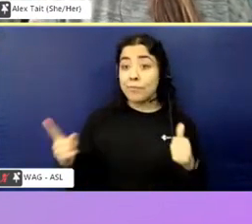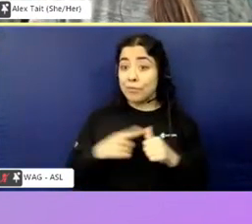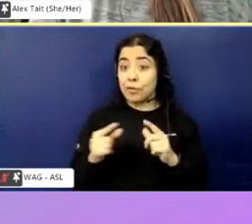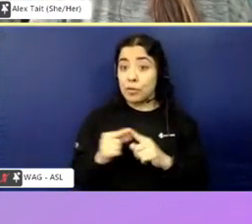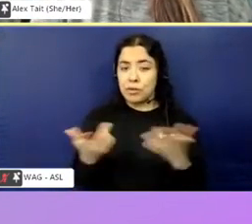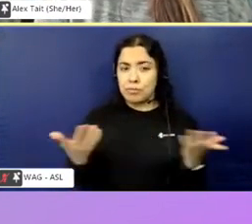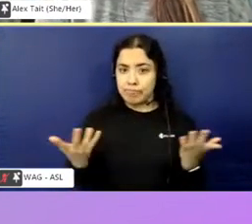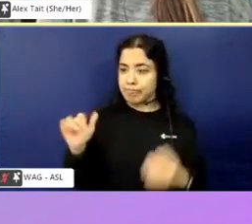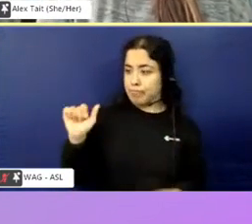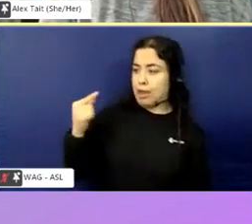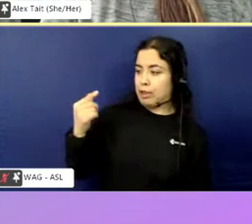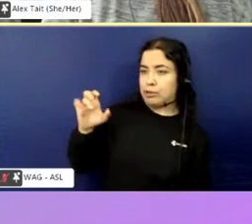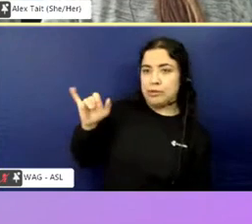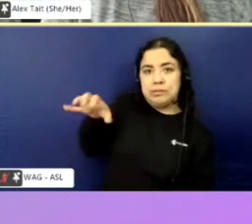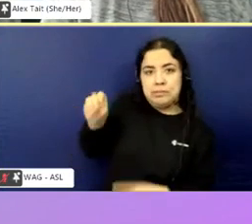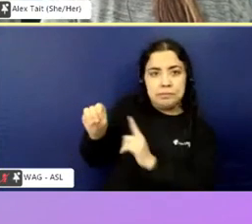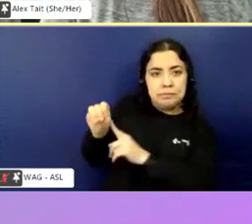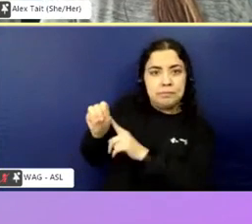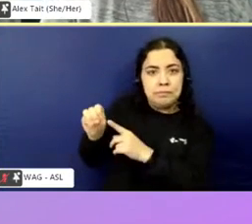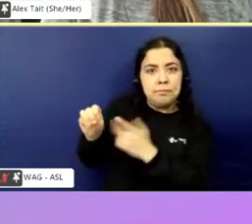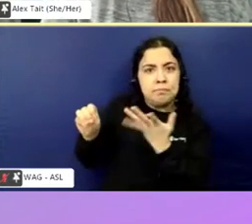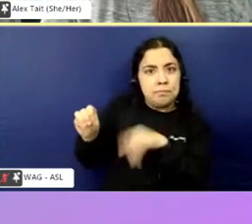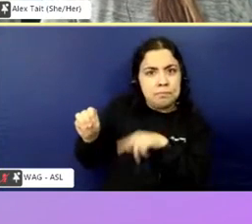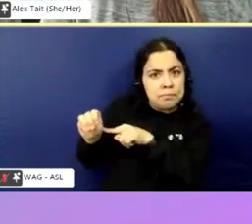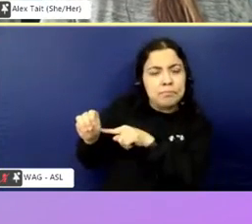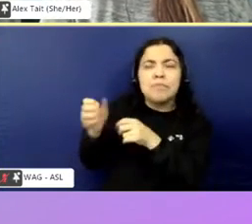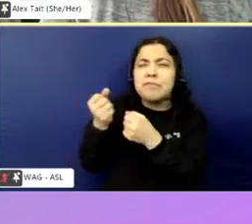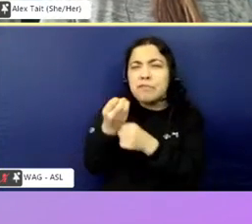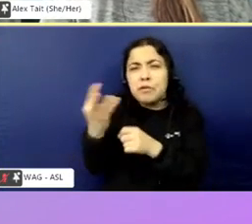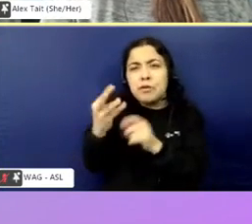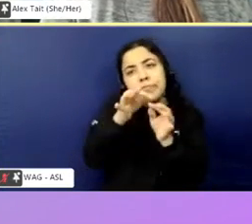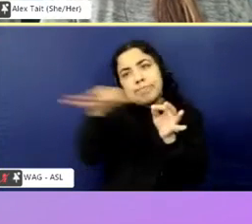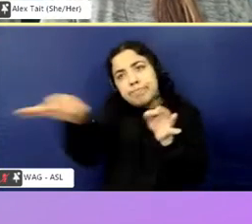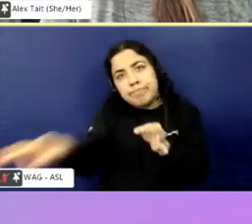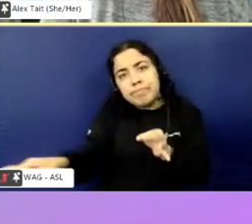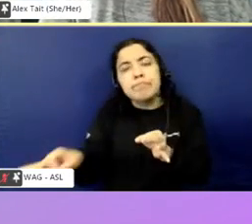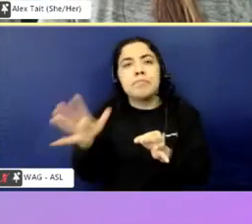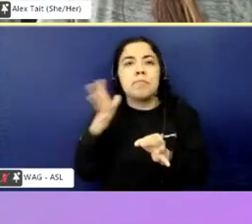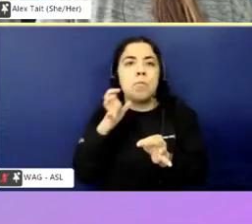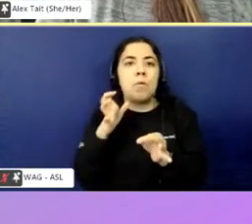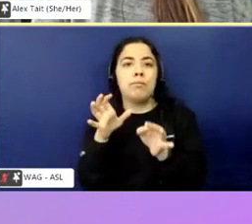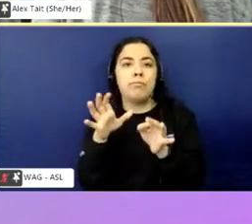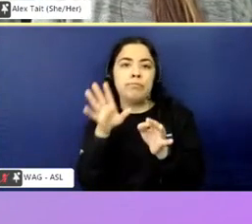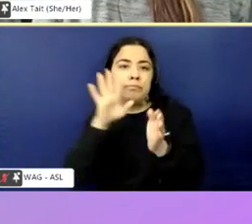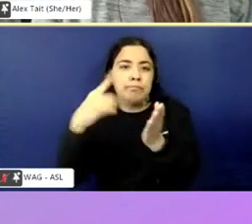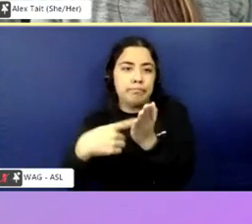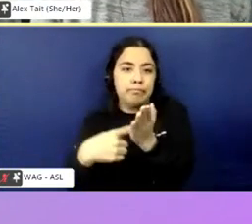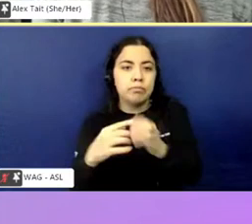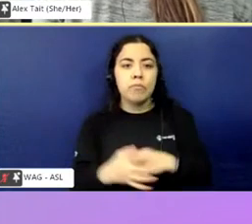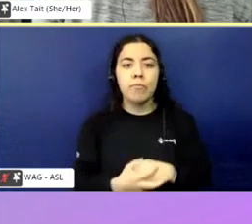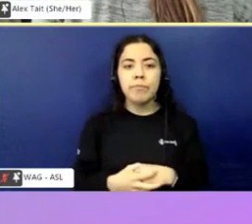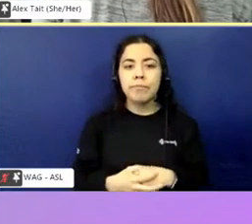to learn more and Google some of the terms at that time period first let's talk about